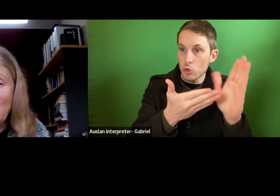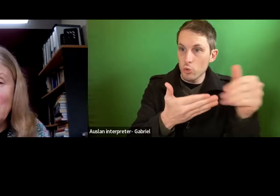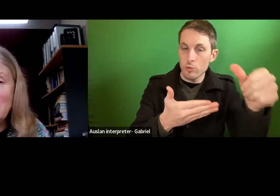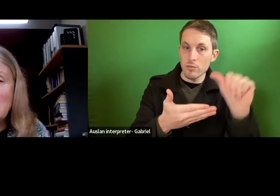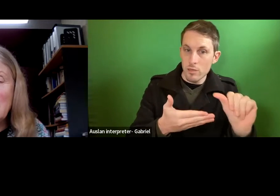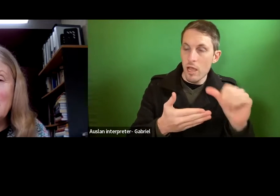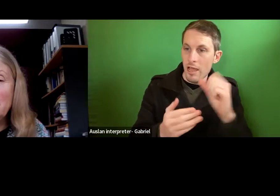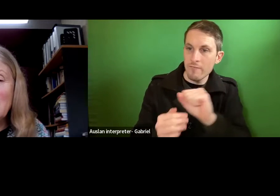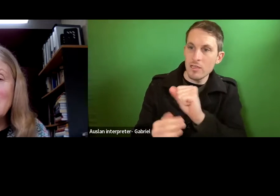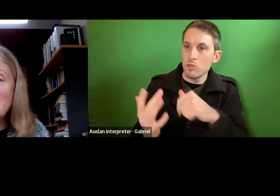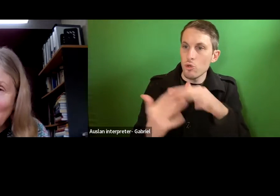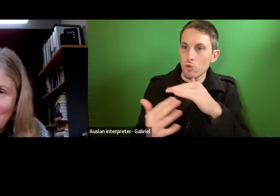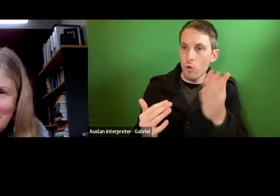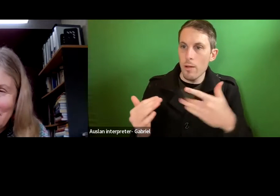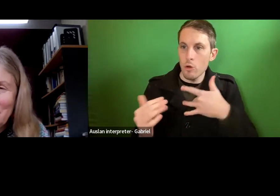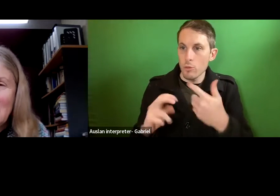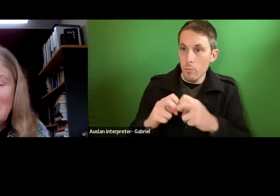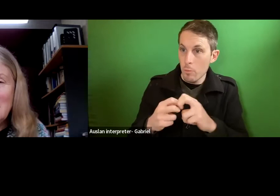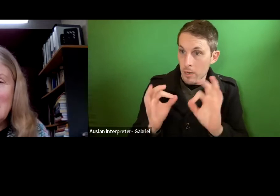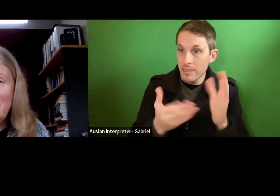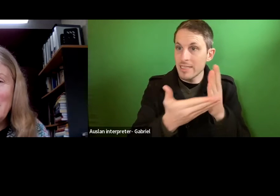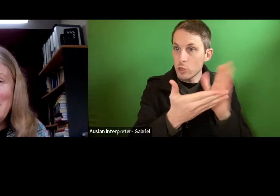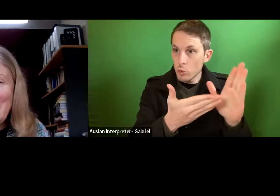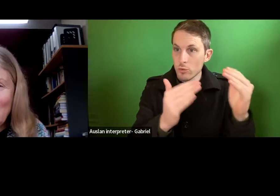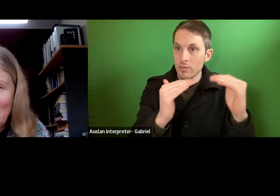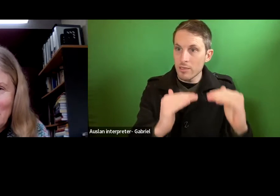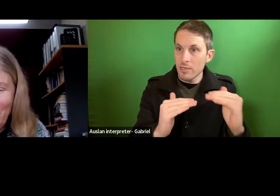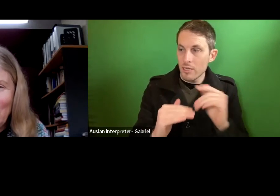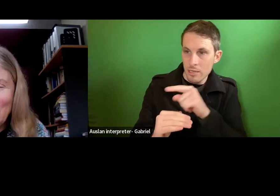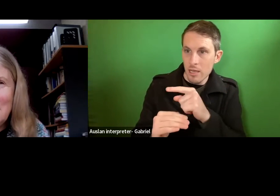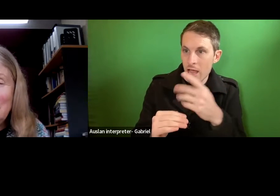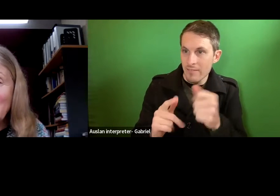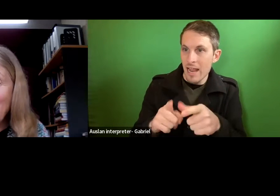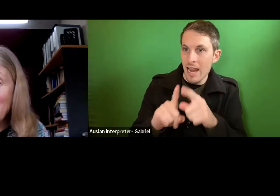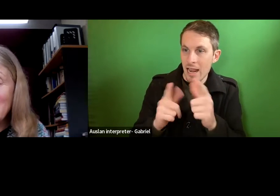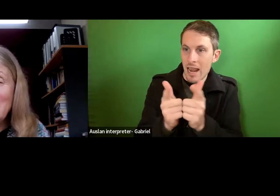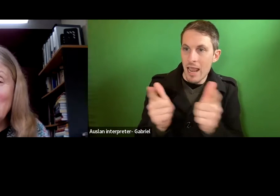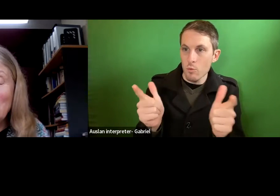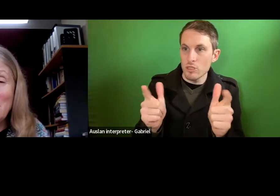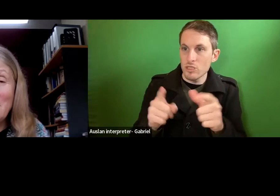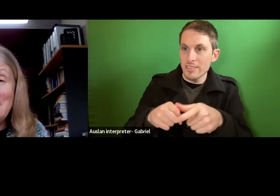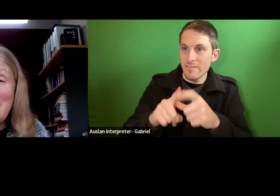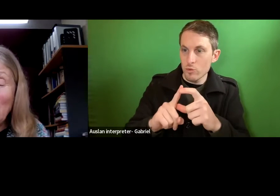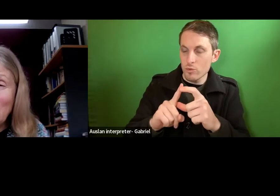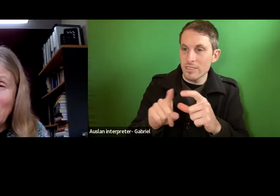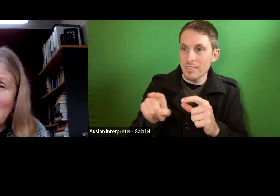problems, excluding a significant language difficulty, either in terms of the language of